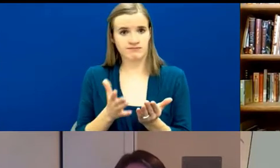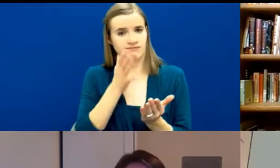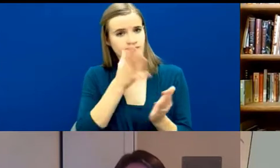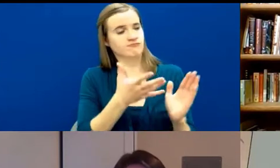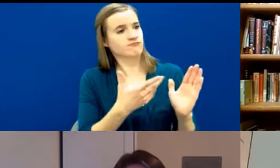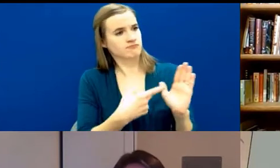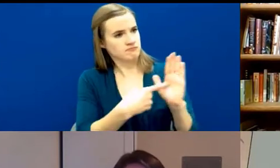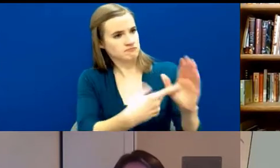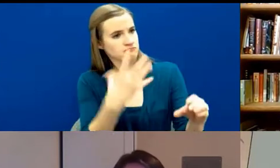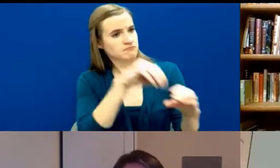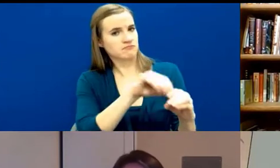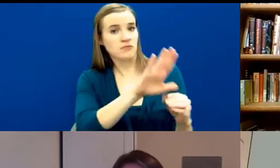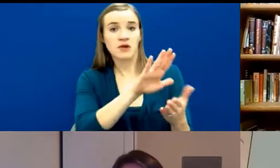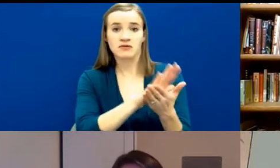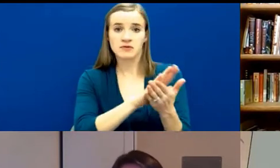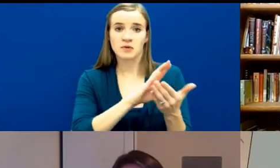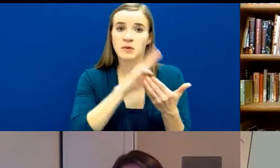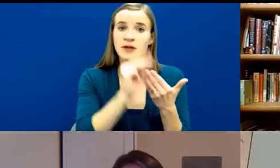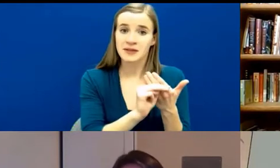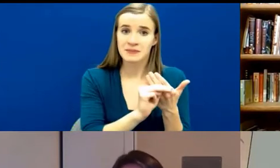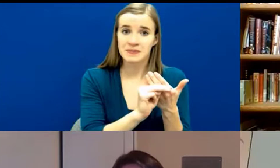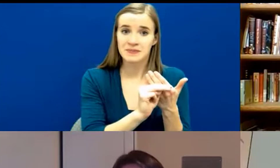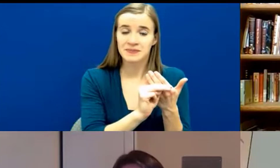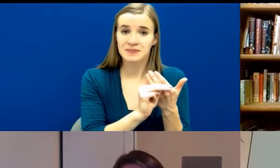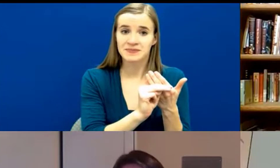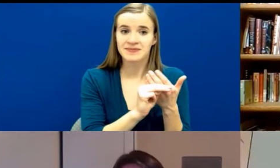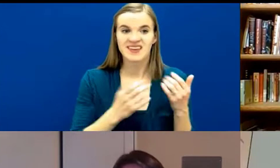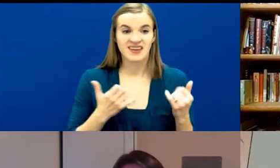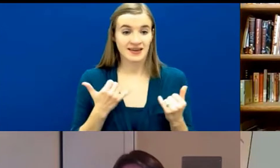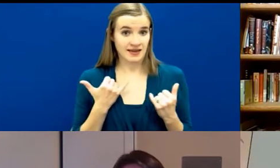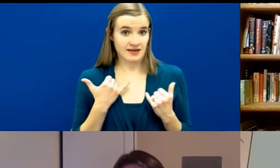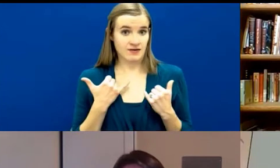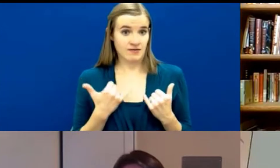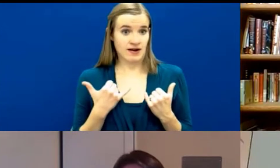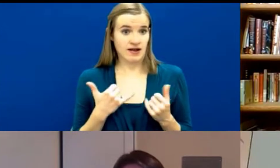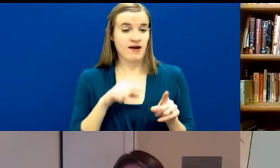curriculums. I know that it is currently being used in the Fairfax public school